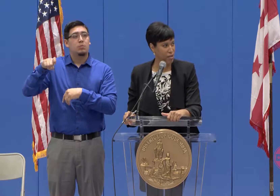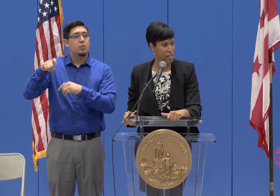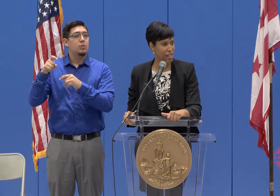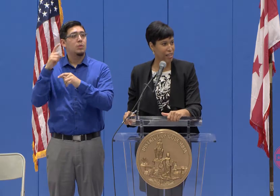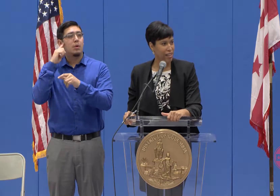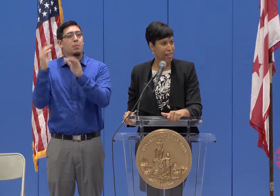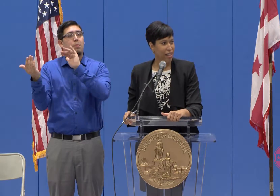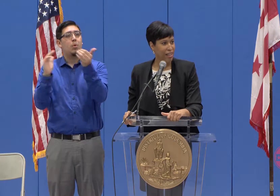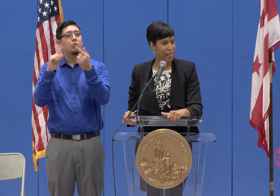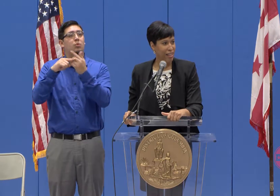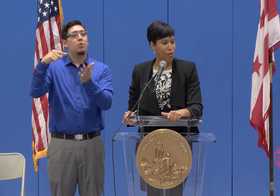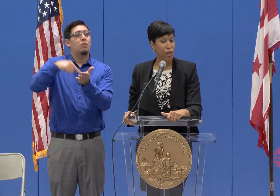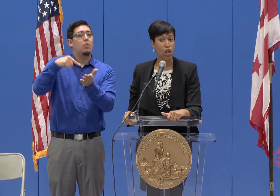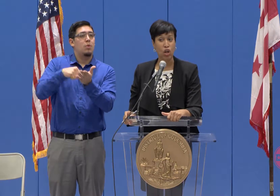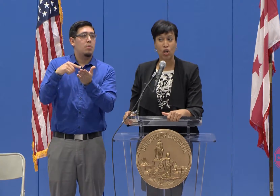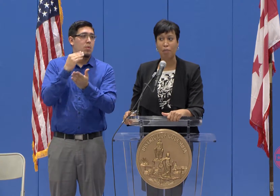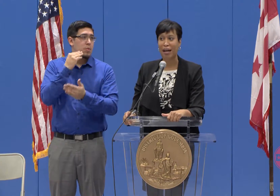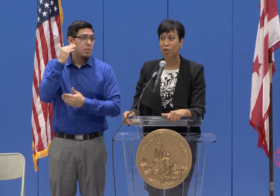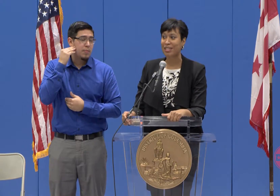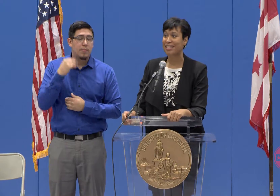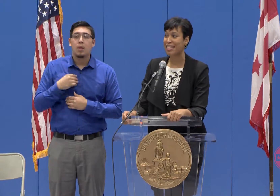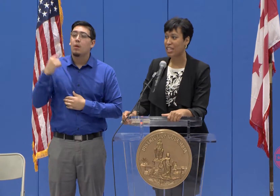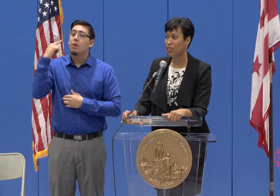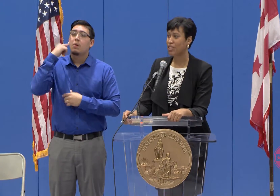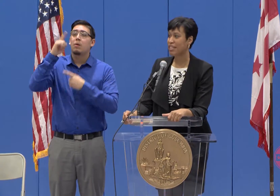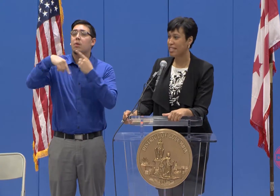HOUSING. WE HEARD ABOUT SENIOR CITIZENS